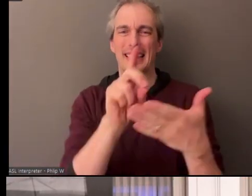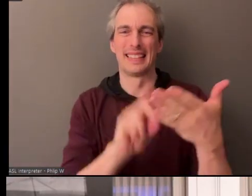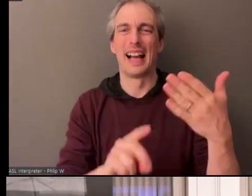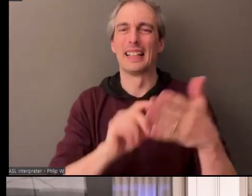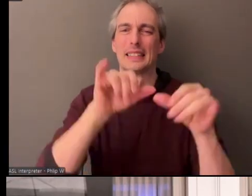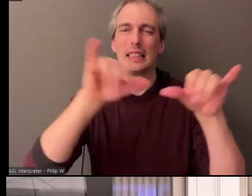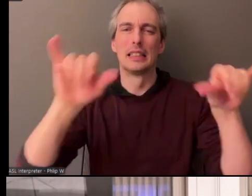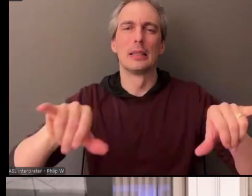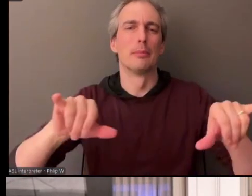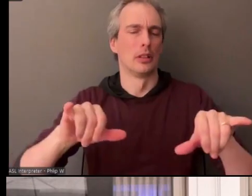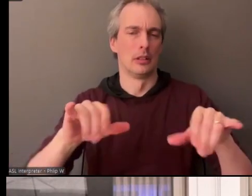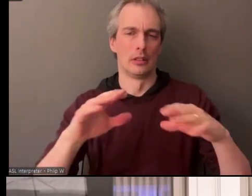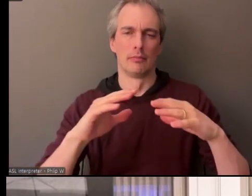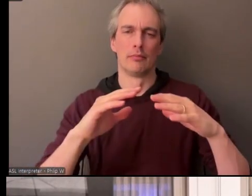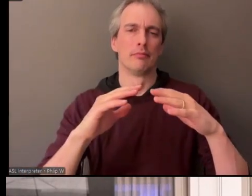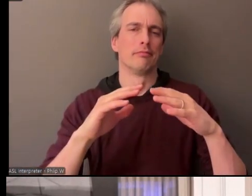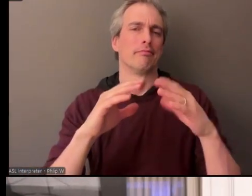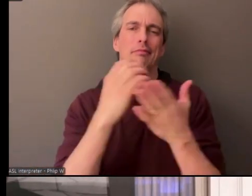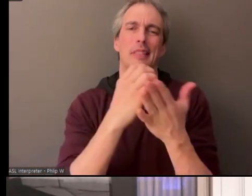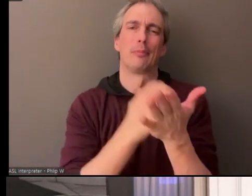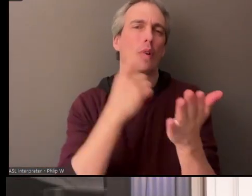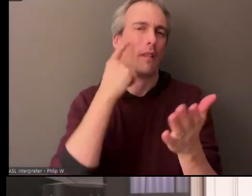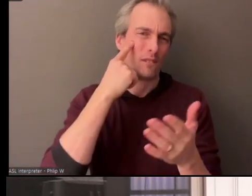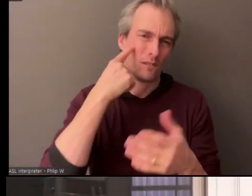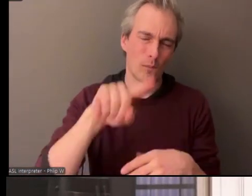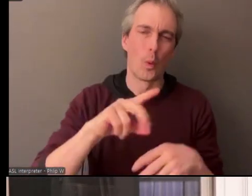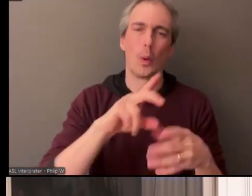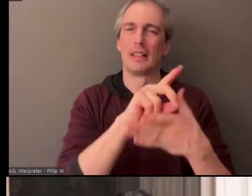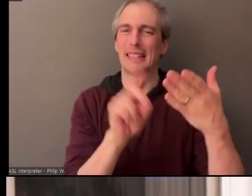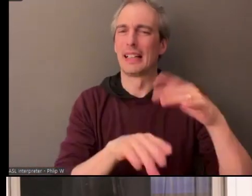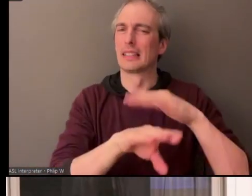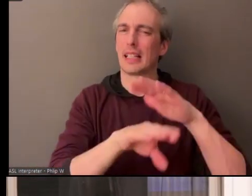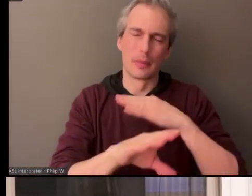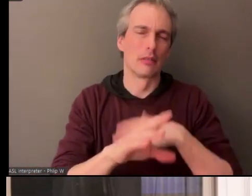practical guide to digital accessibility, UX, and inclusive web and app design.